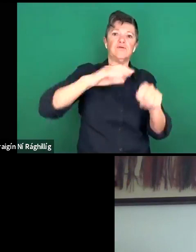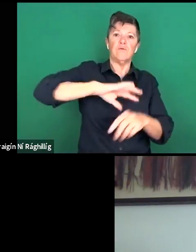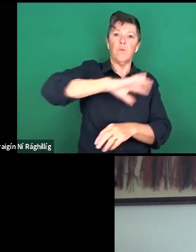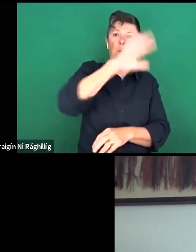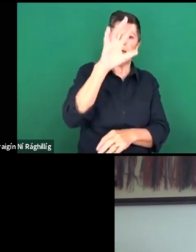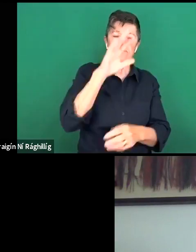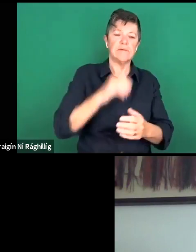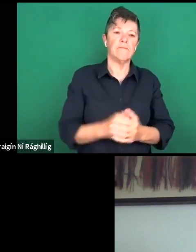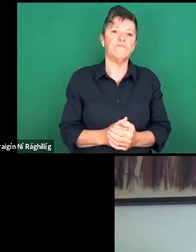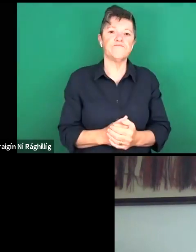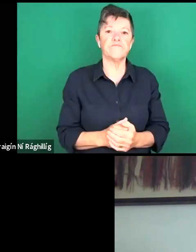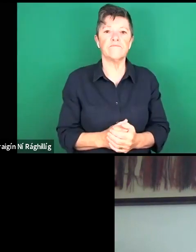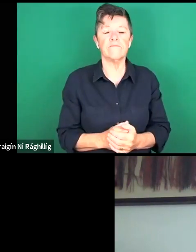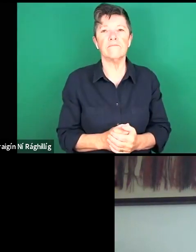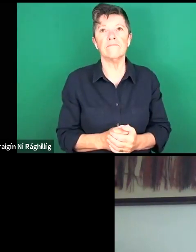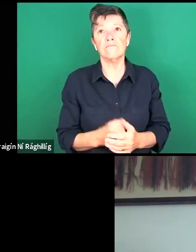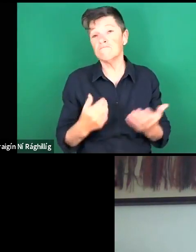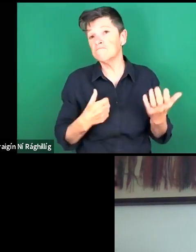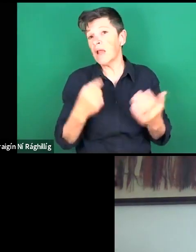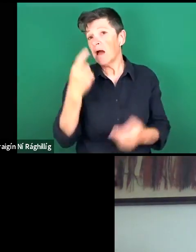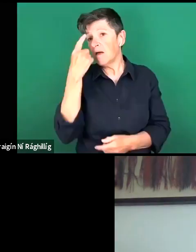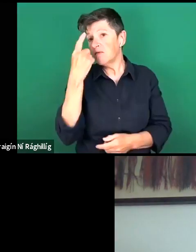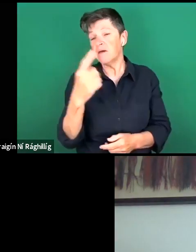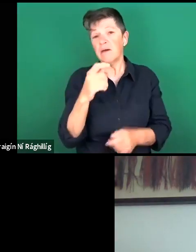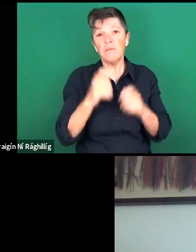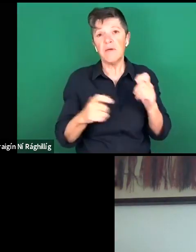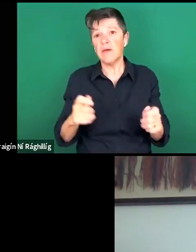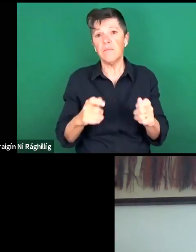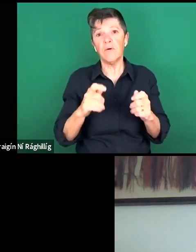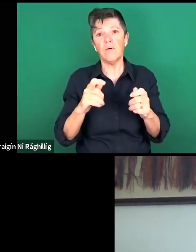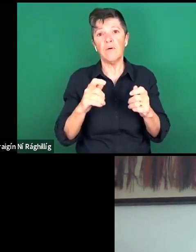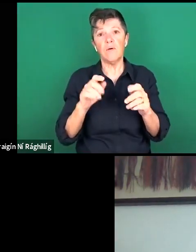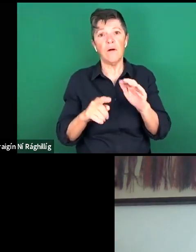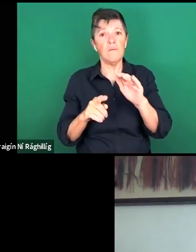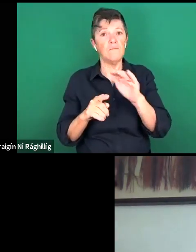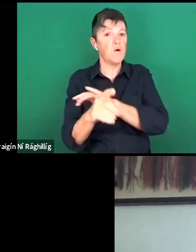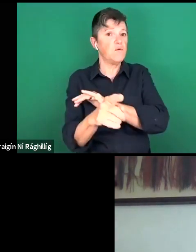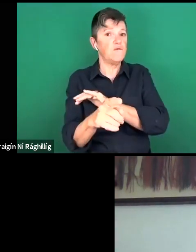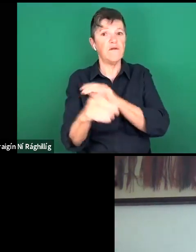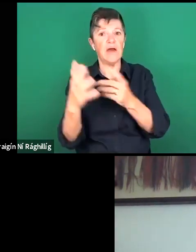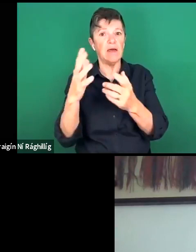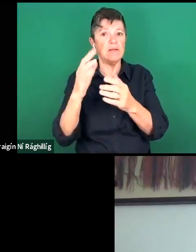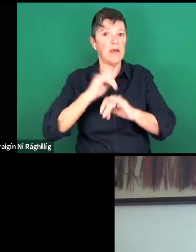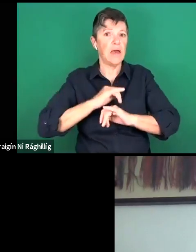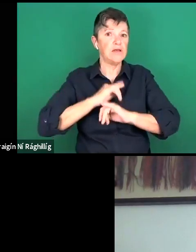empire at distance so you have the core in one par t of the world and the colonies